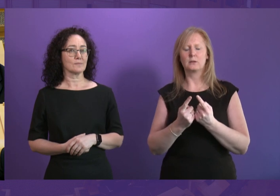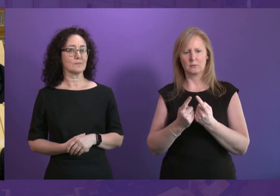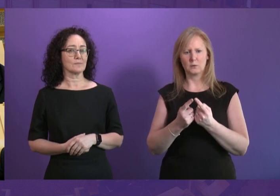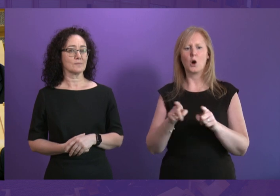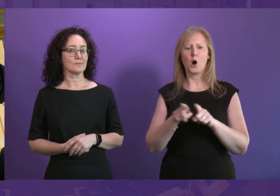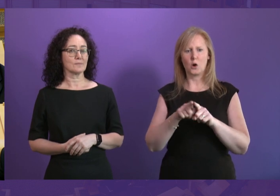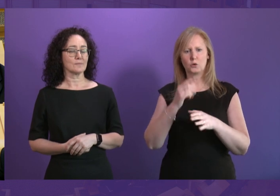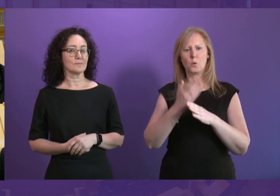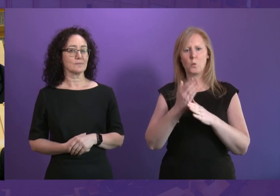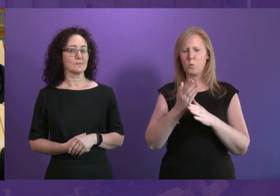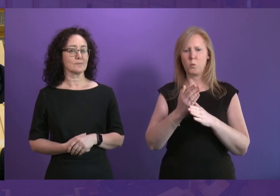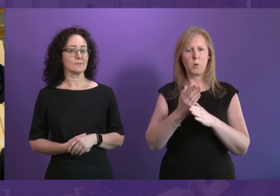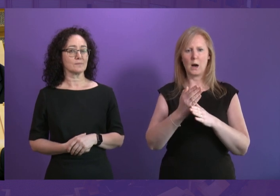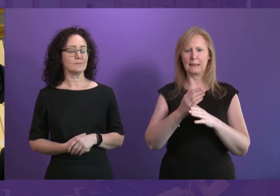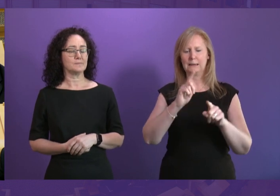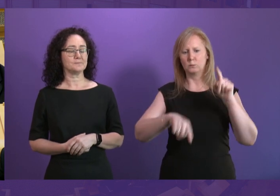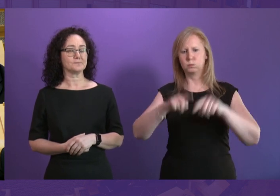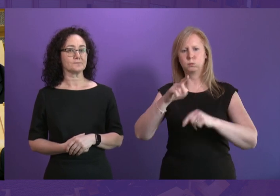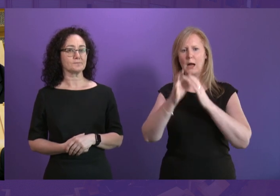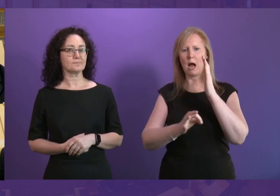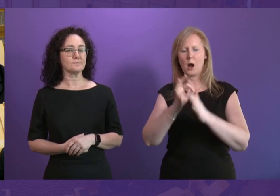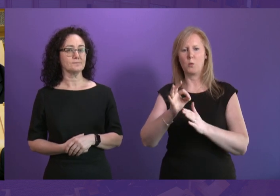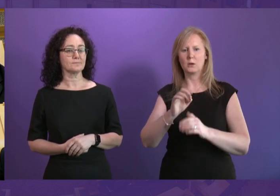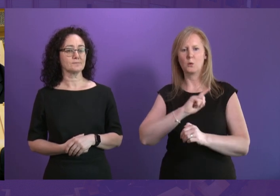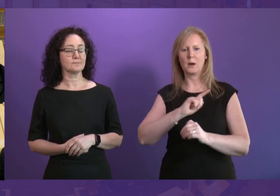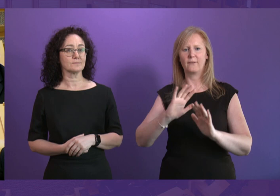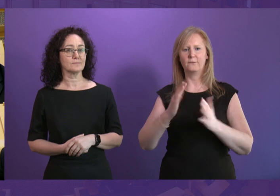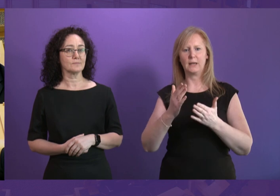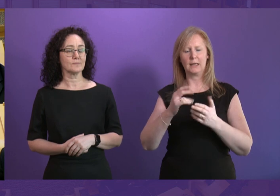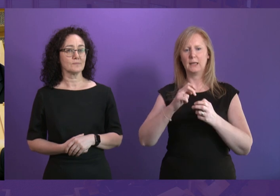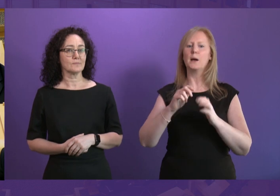hours when there is no public transport provision, that they are to be punished.